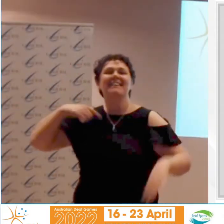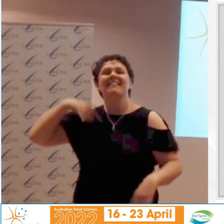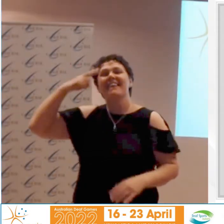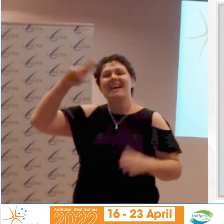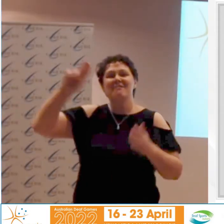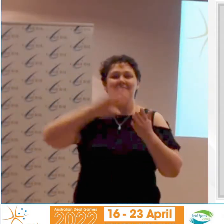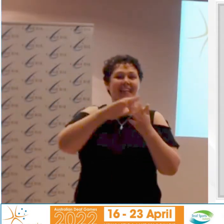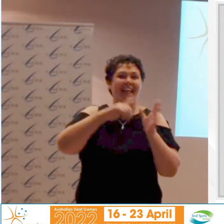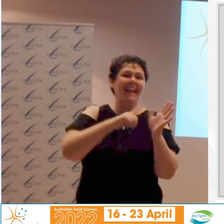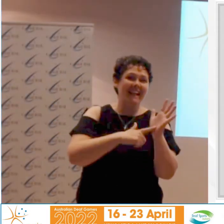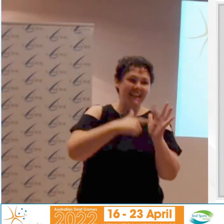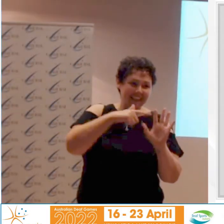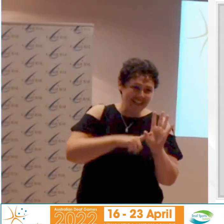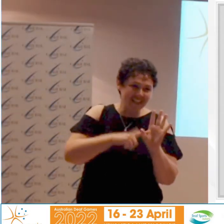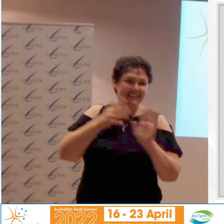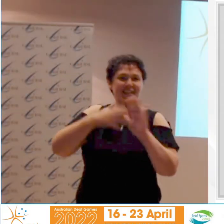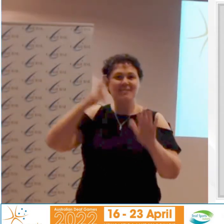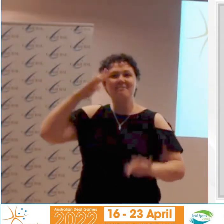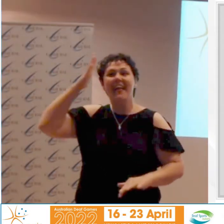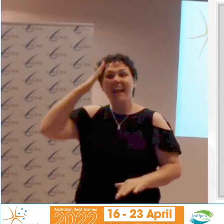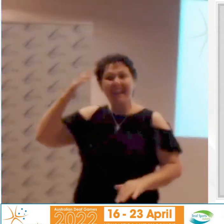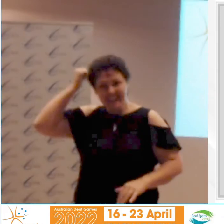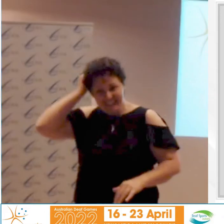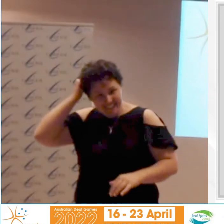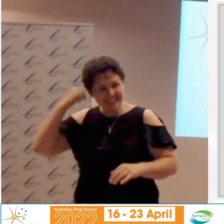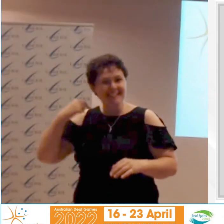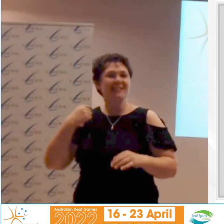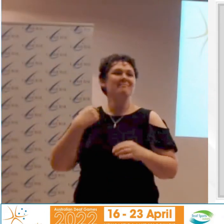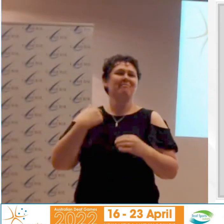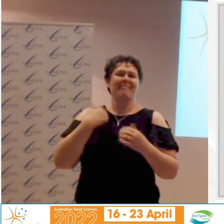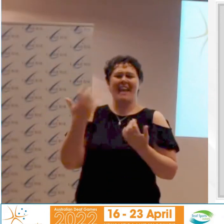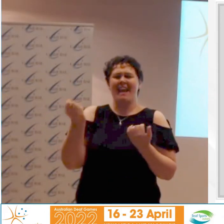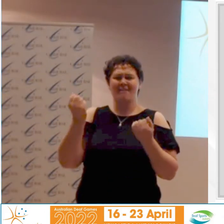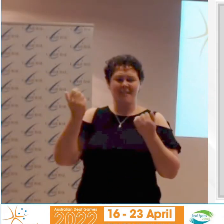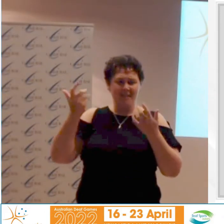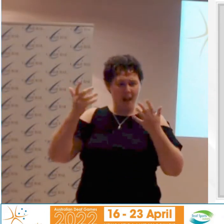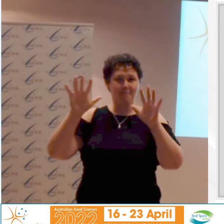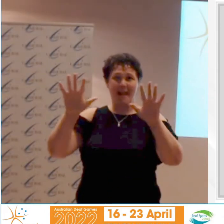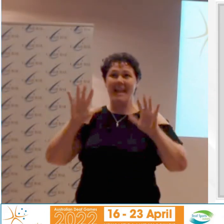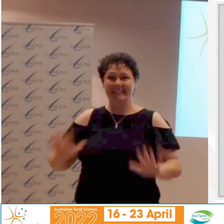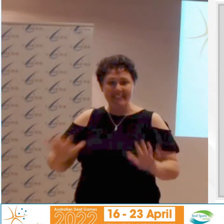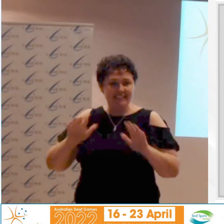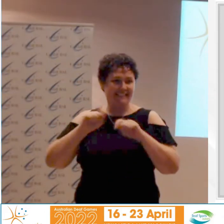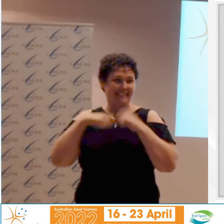Hi my name is Haley this is my sign name